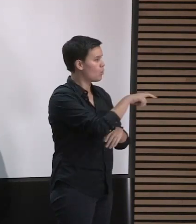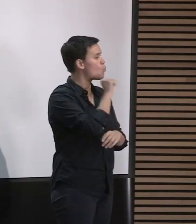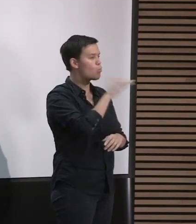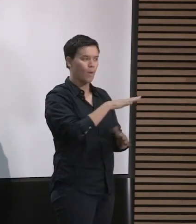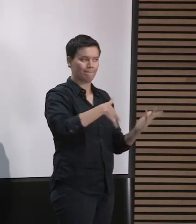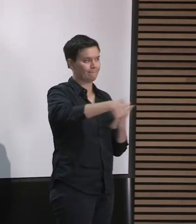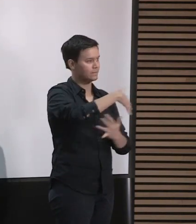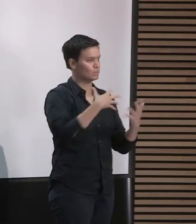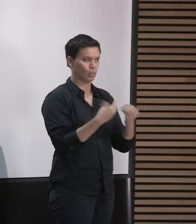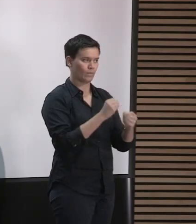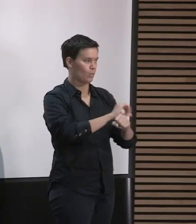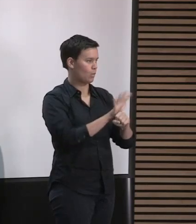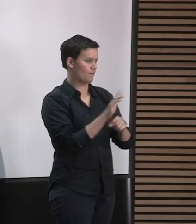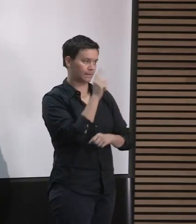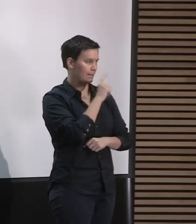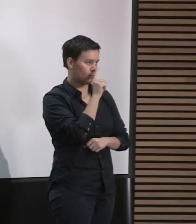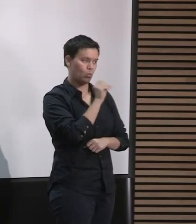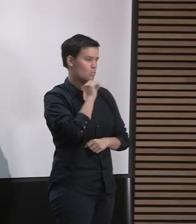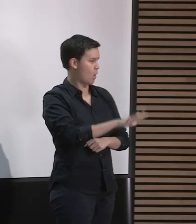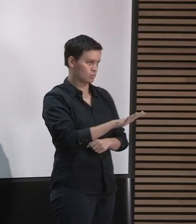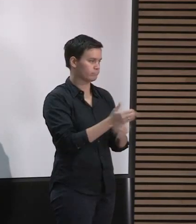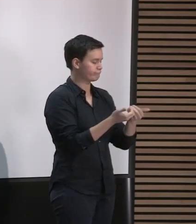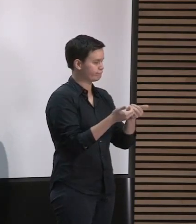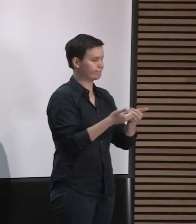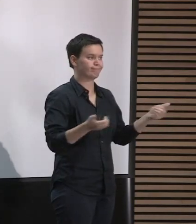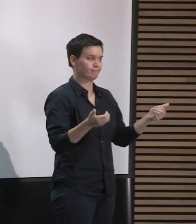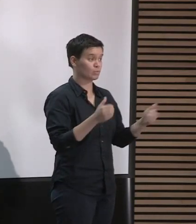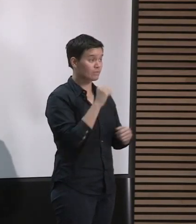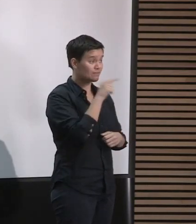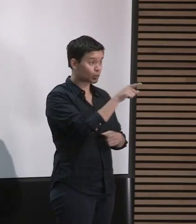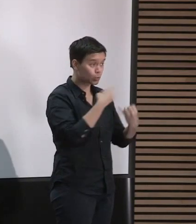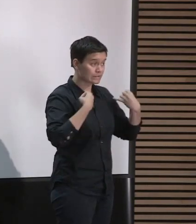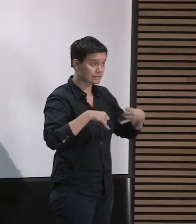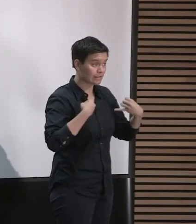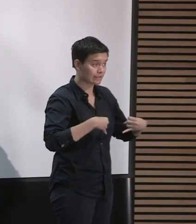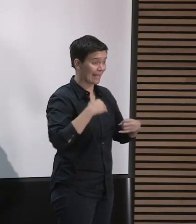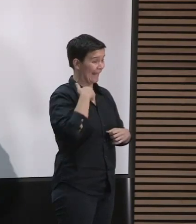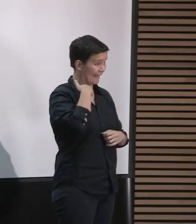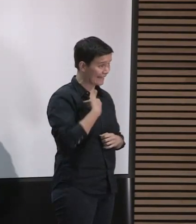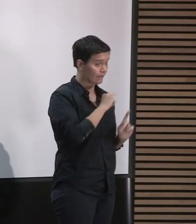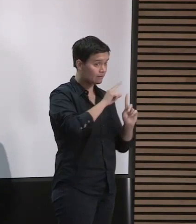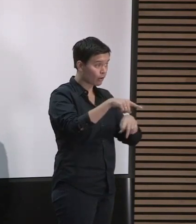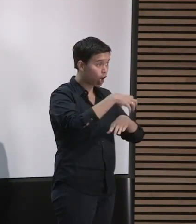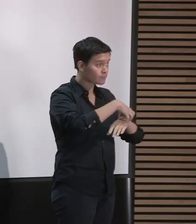is acute or non-acute, can be very highly assured that there is safe processes in place to